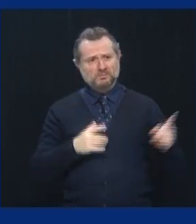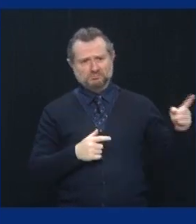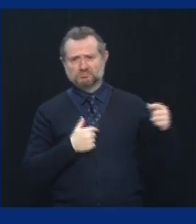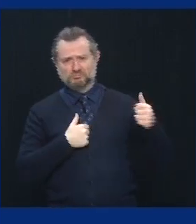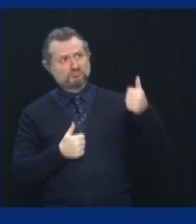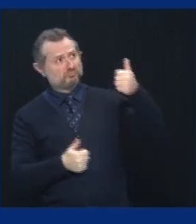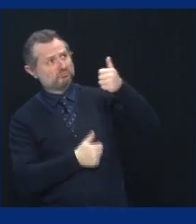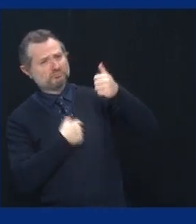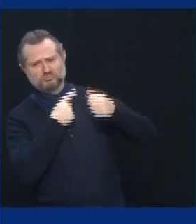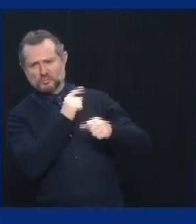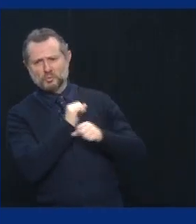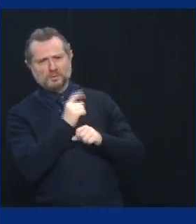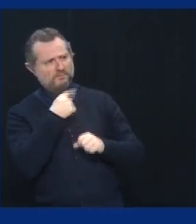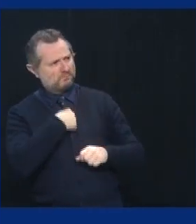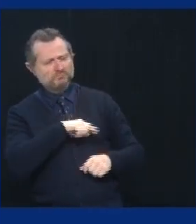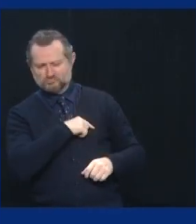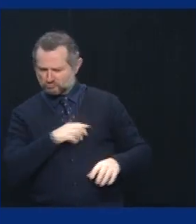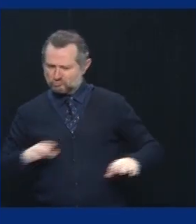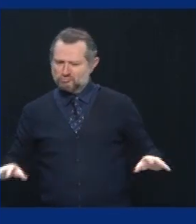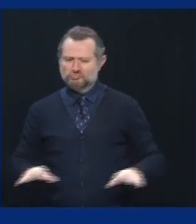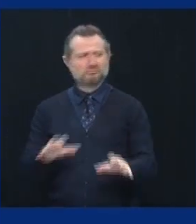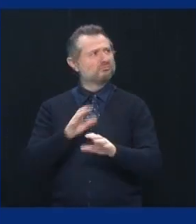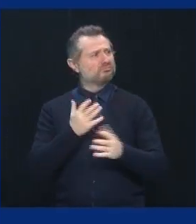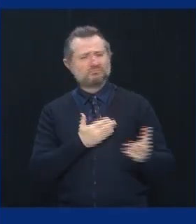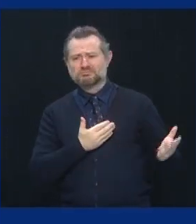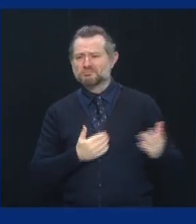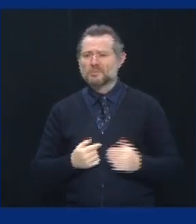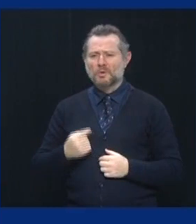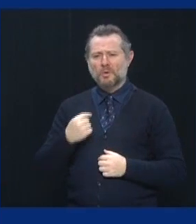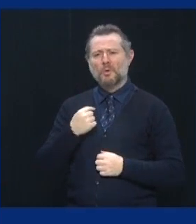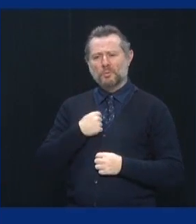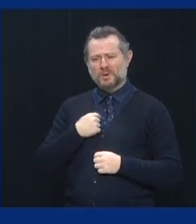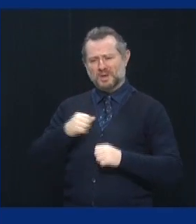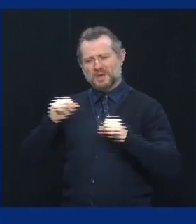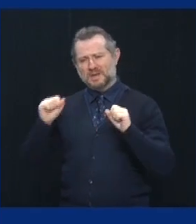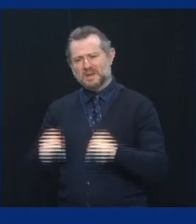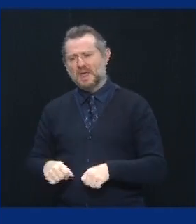IN THIS WAR. WE ARE DEPUTIZED AS YOUR